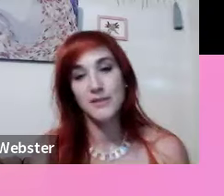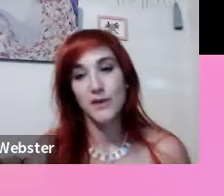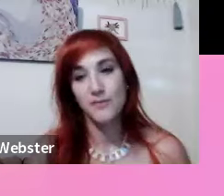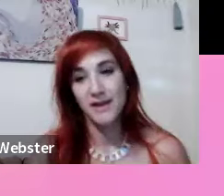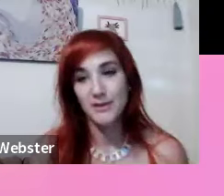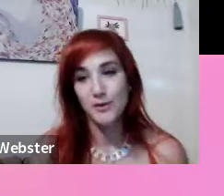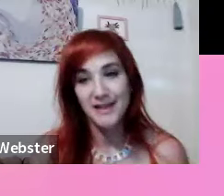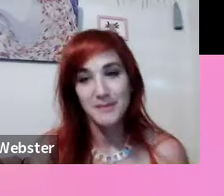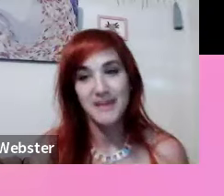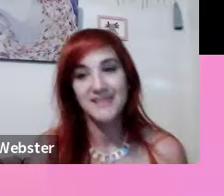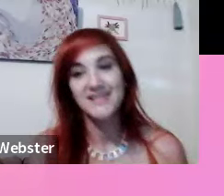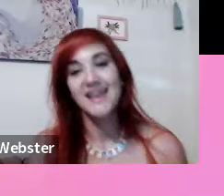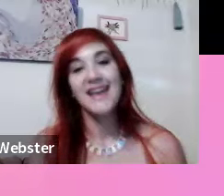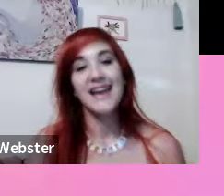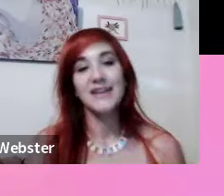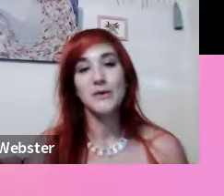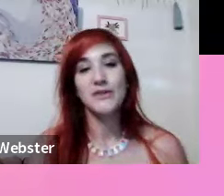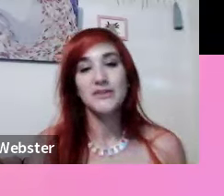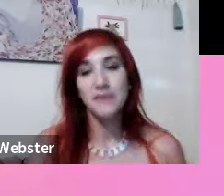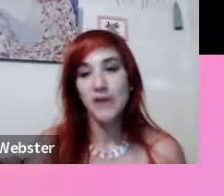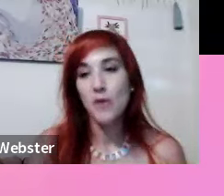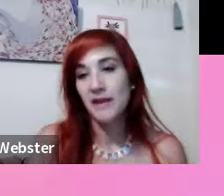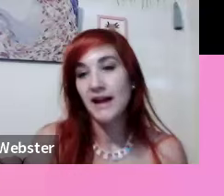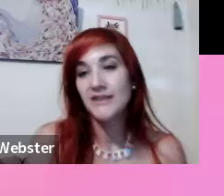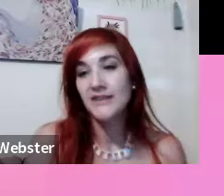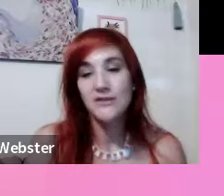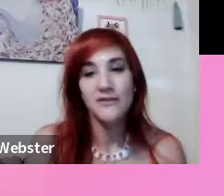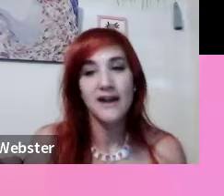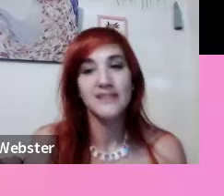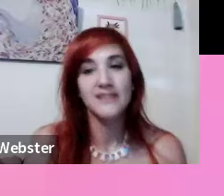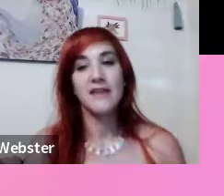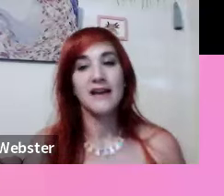is one of my high school classmates. So this really opened my eyes to the fact that